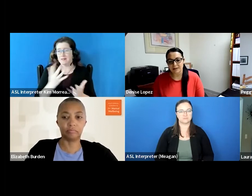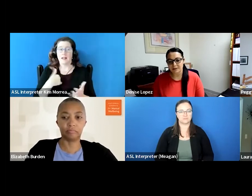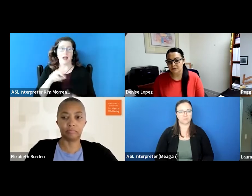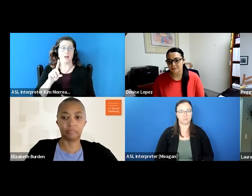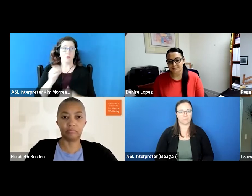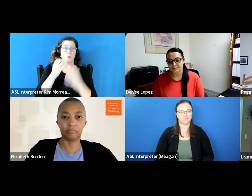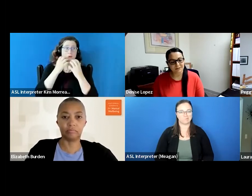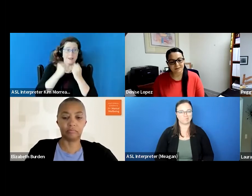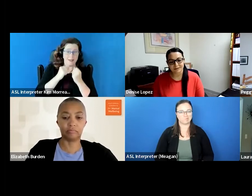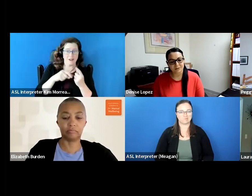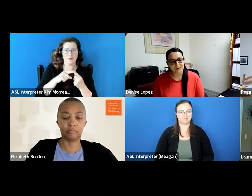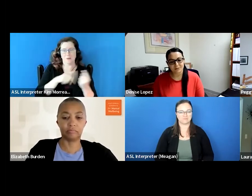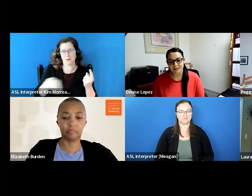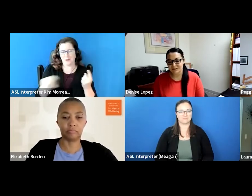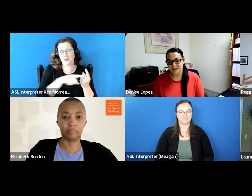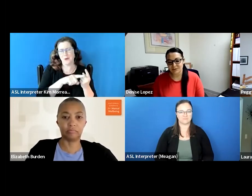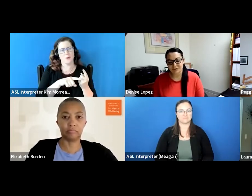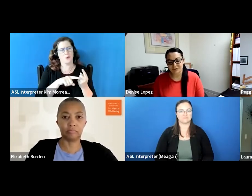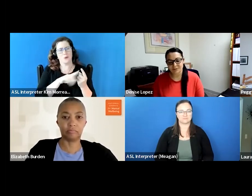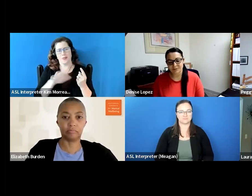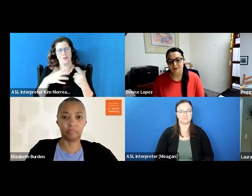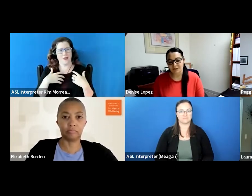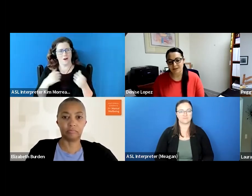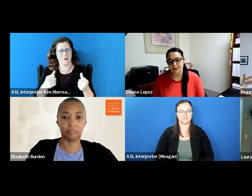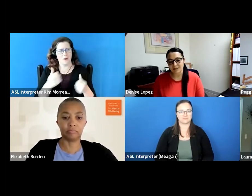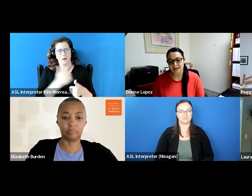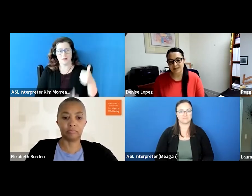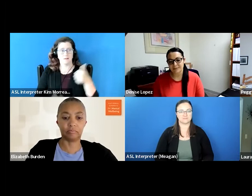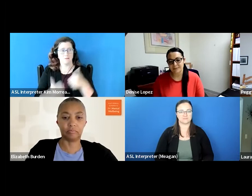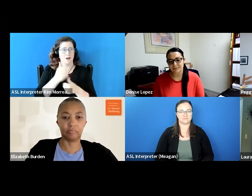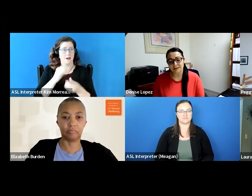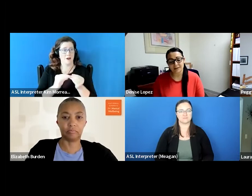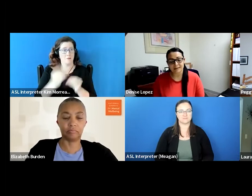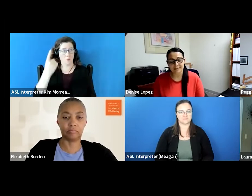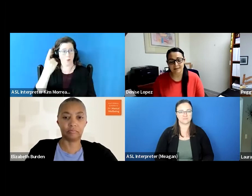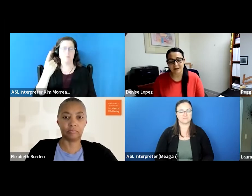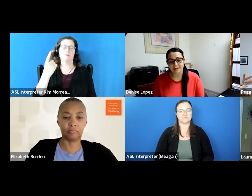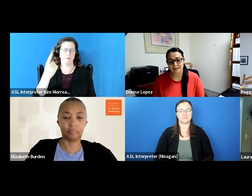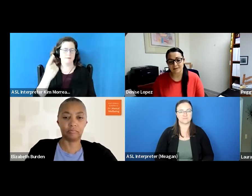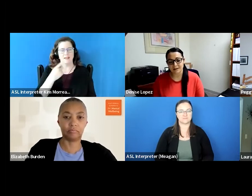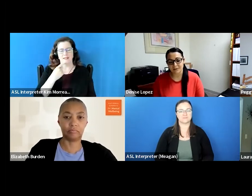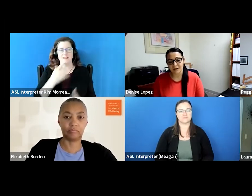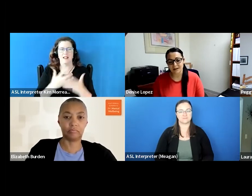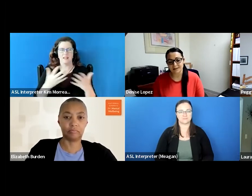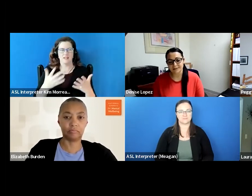and their wellbeing is your number one priority. I think that says a lot, and that goes a long way.